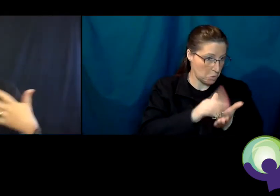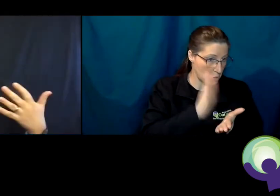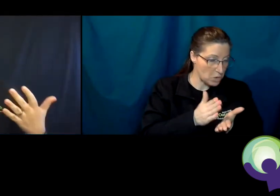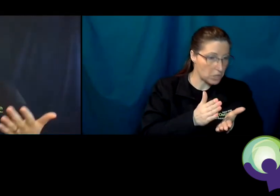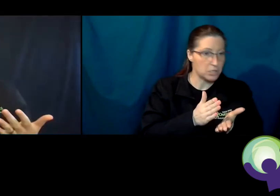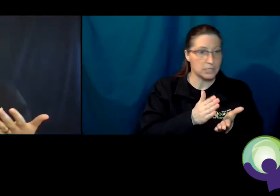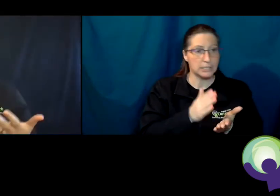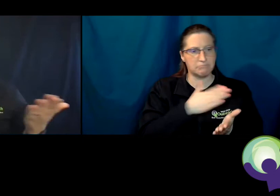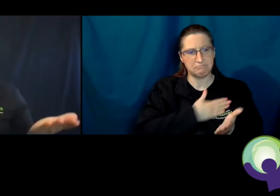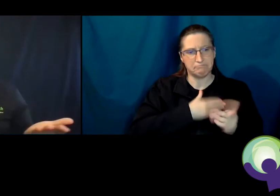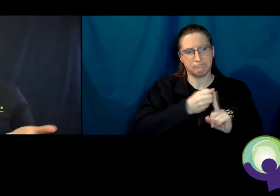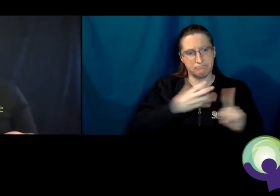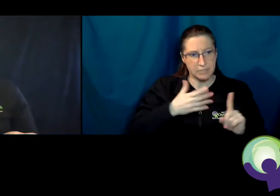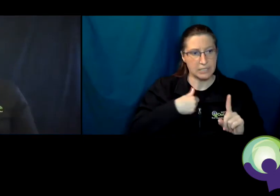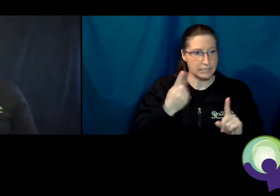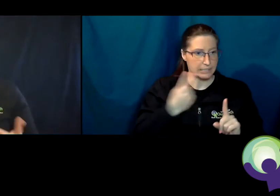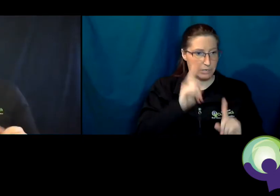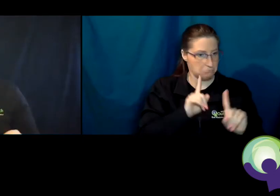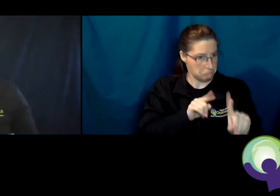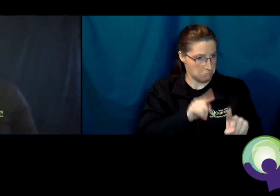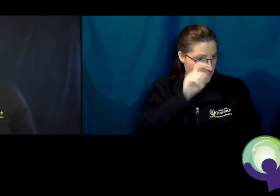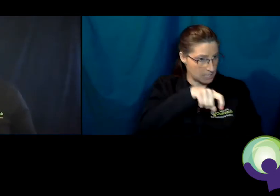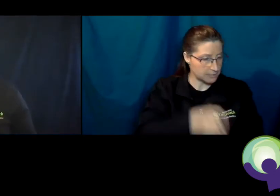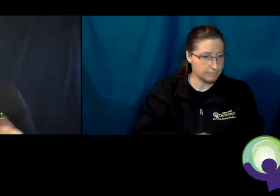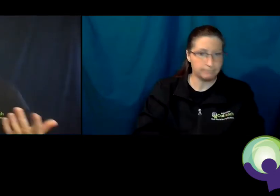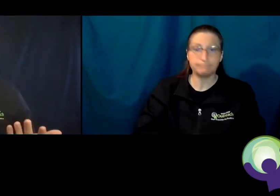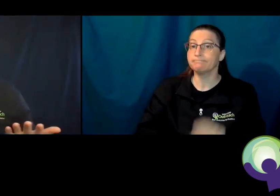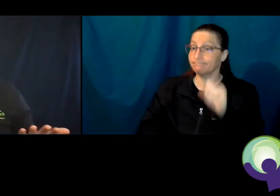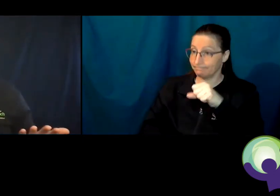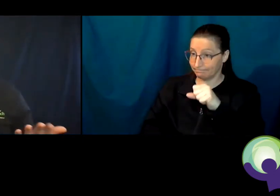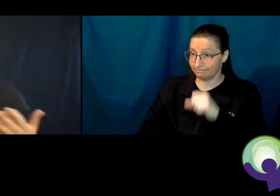something an employee would be expected to attend so how do they have them is it